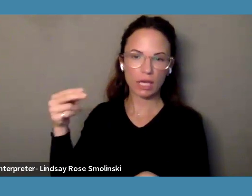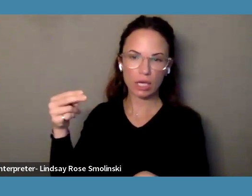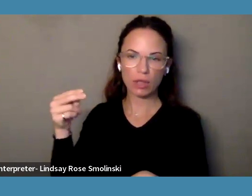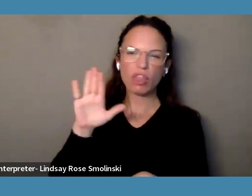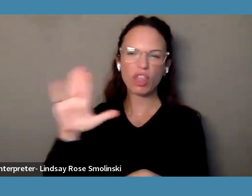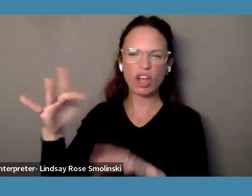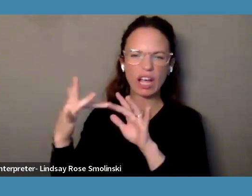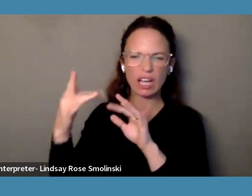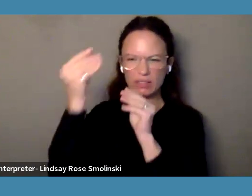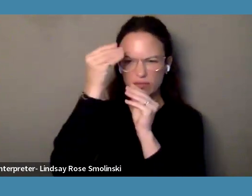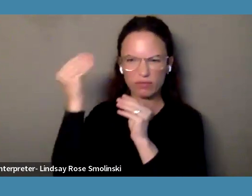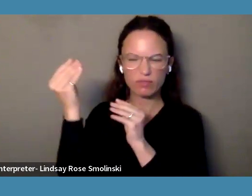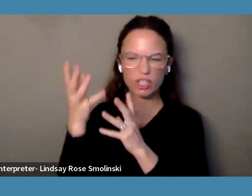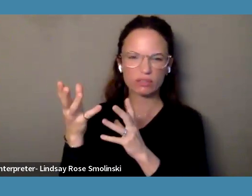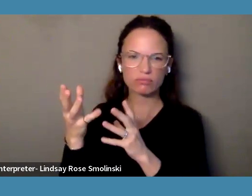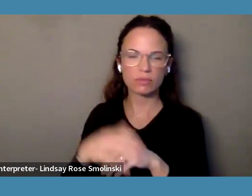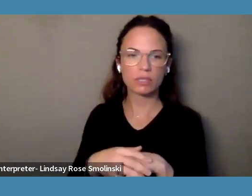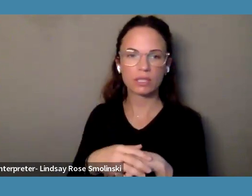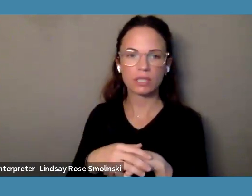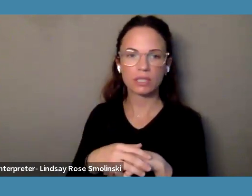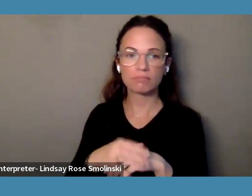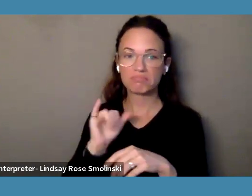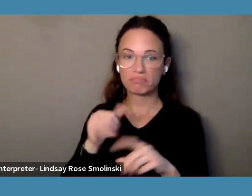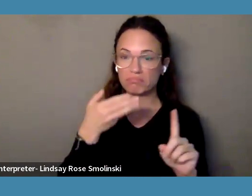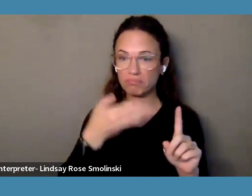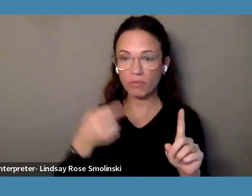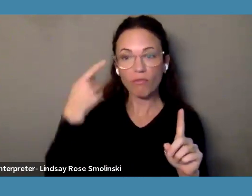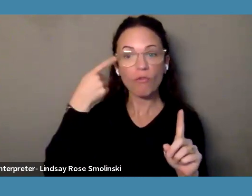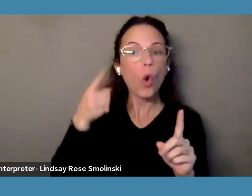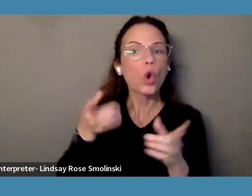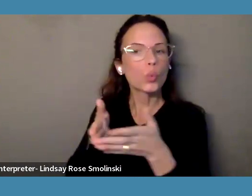So the Office of Fair Hearings contact information for requesting,